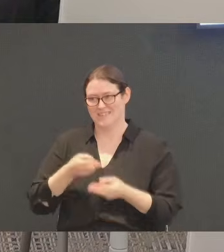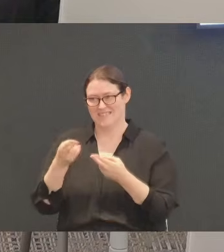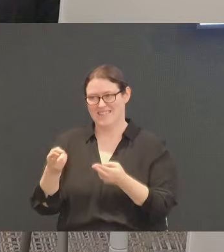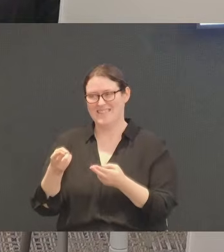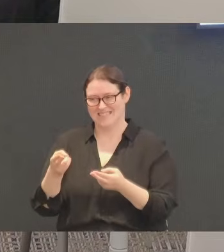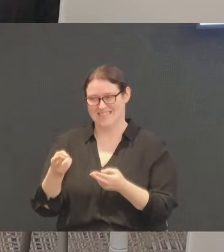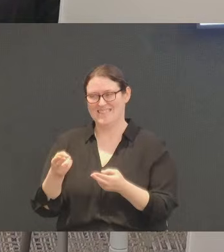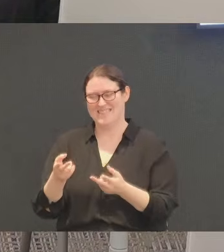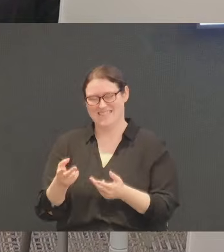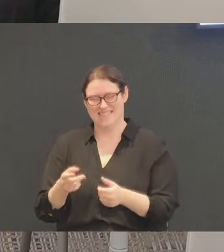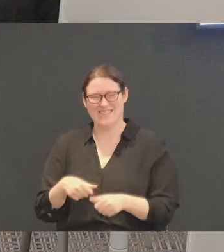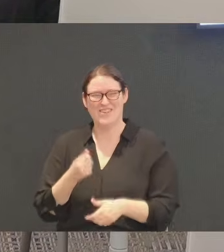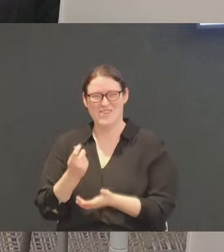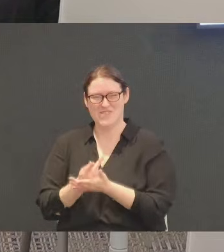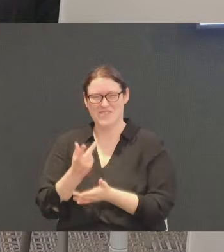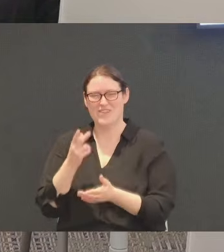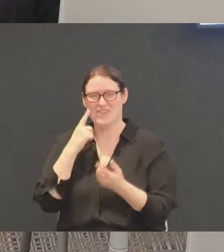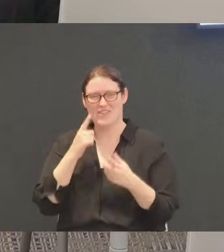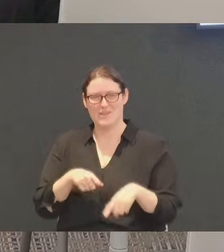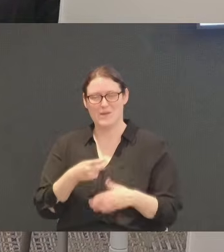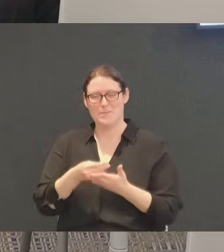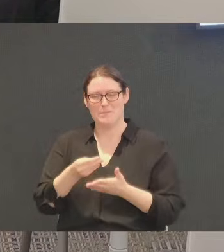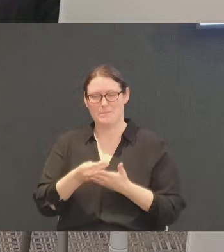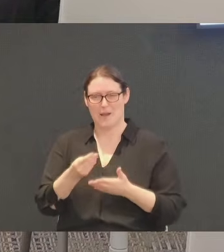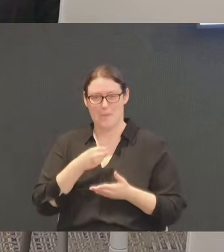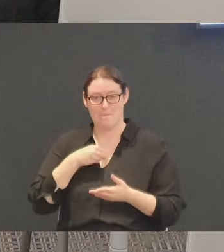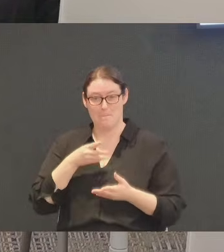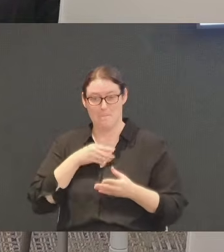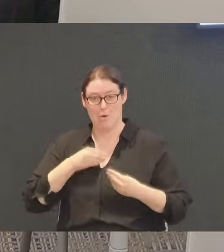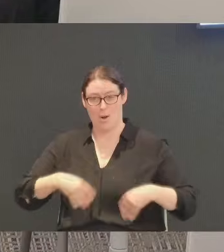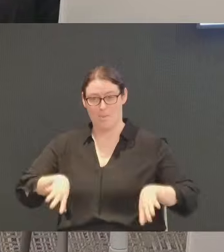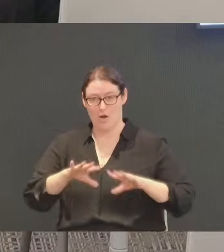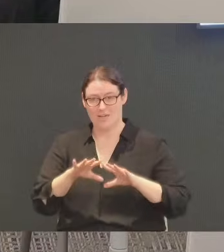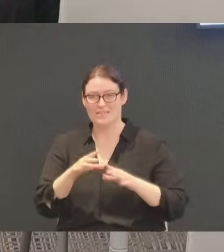authorizing agreement for the purchase of property deemed necessary for the right and